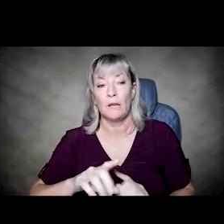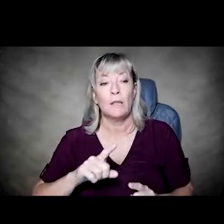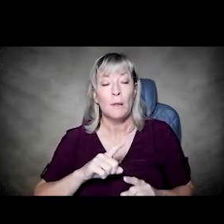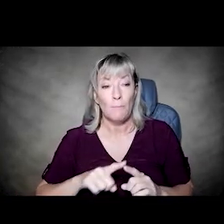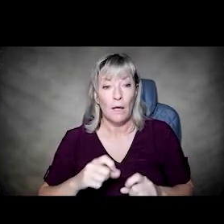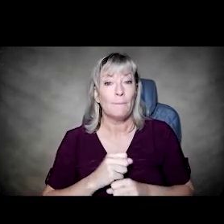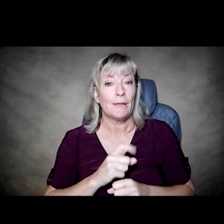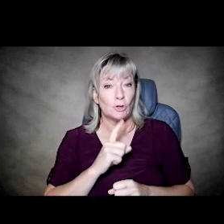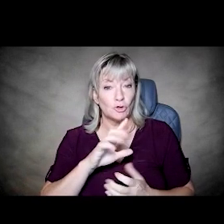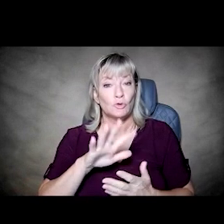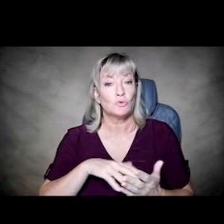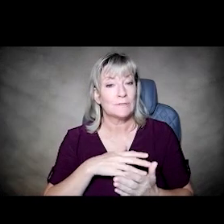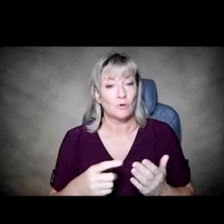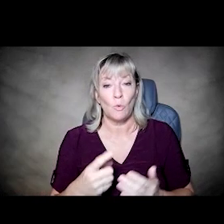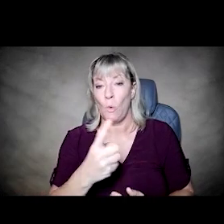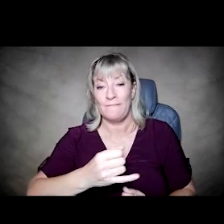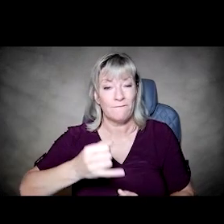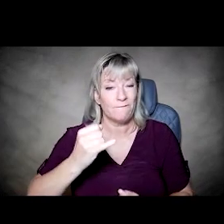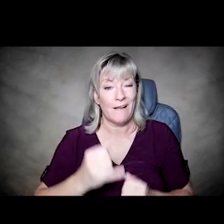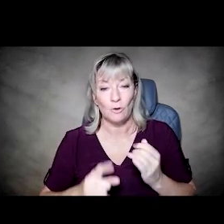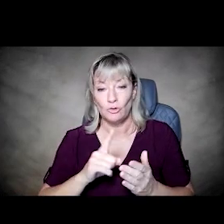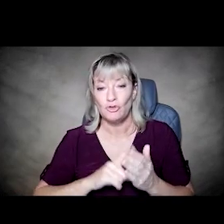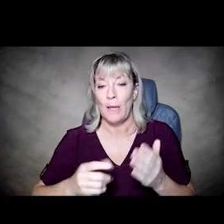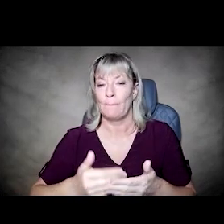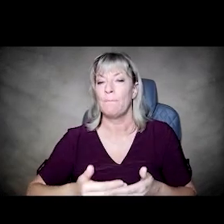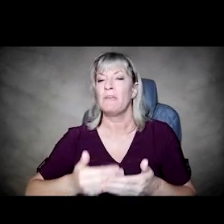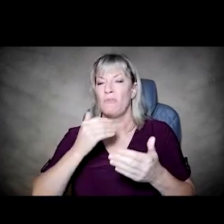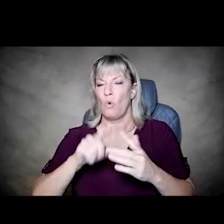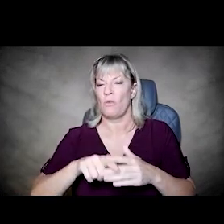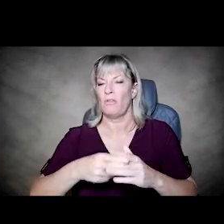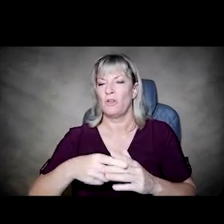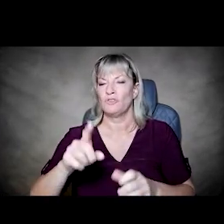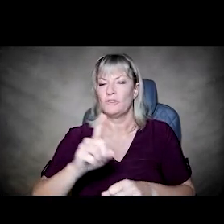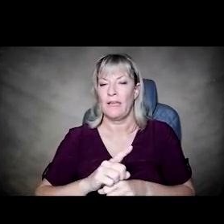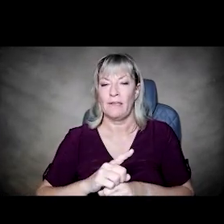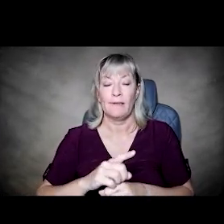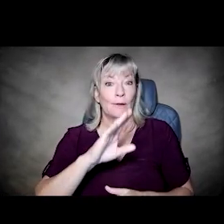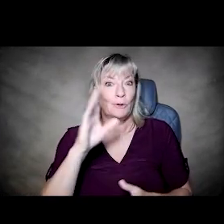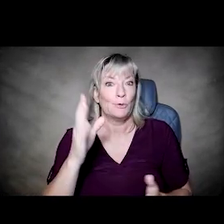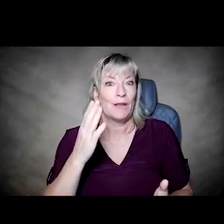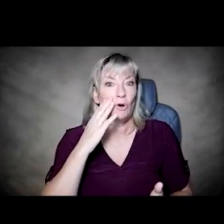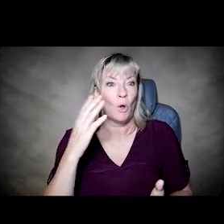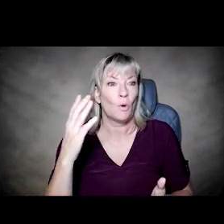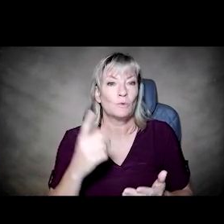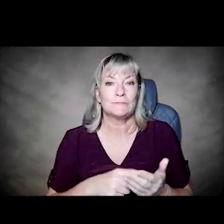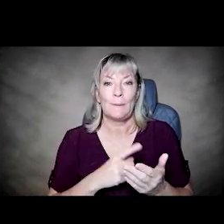one final check prior to launch day. You never know what may have slipped through the cracks.